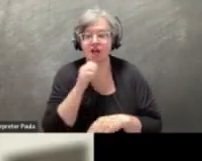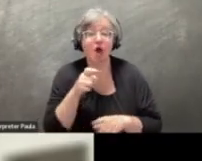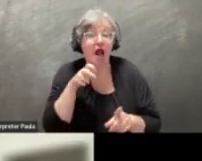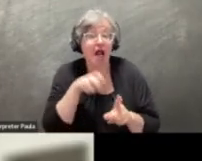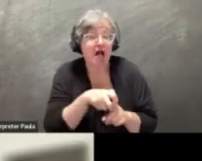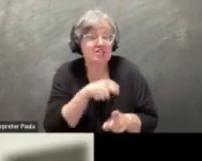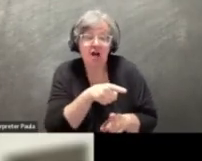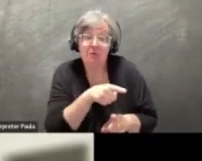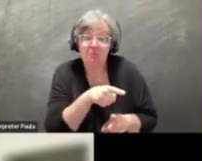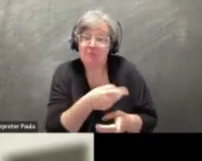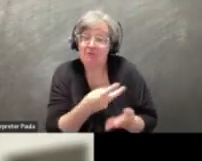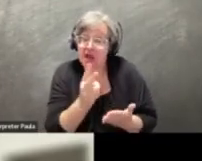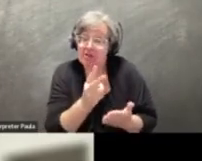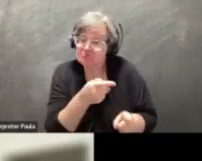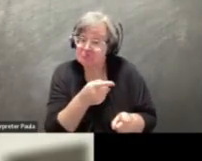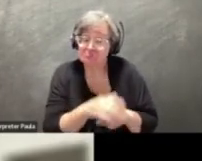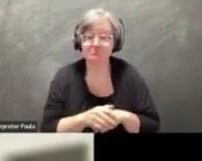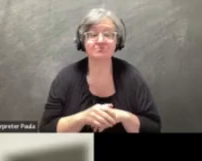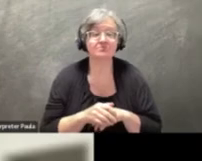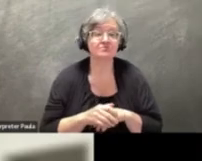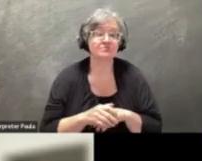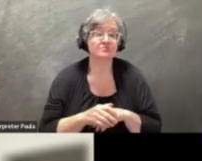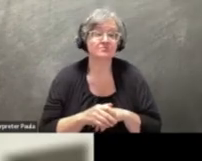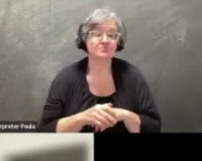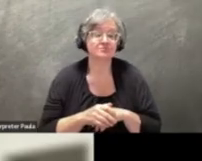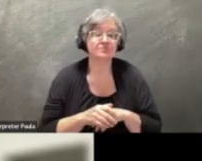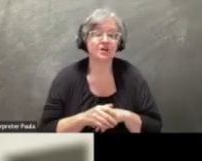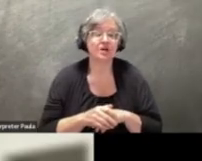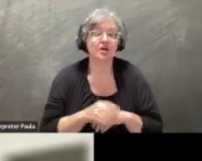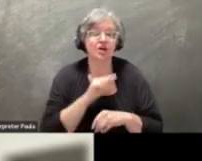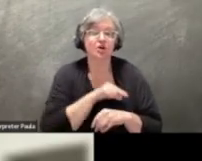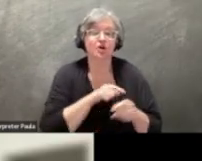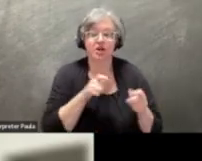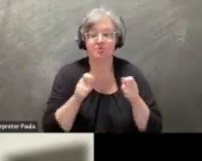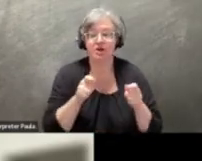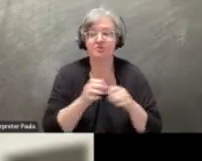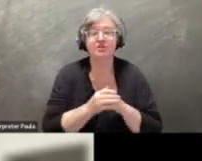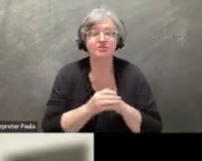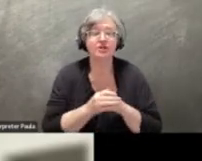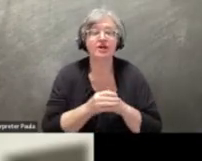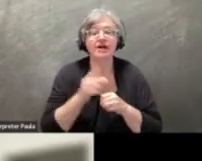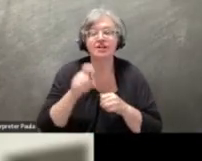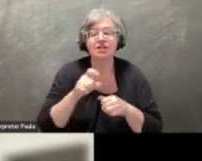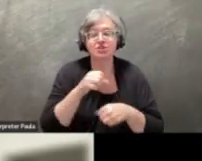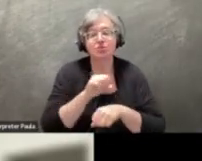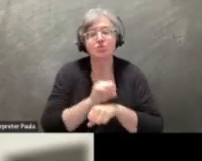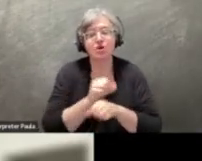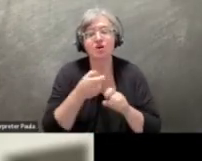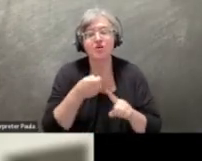it. So quality management, it really again, needs to work from an alignment perspective. What